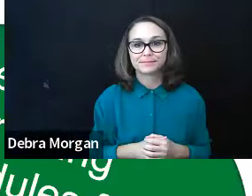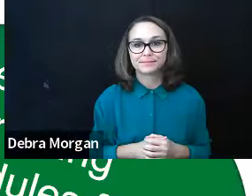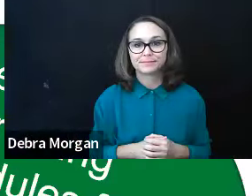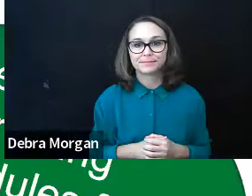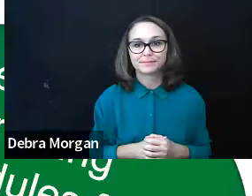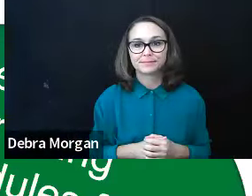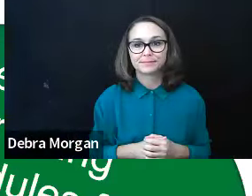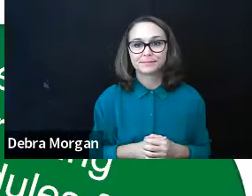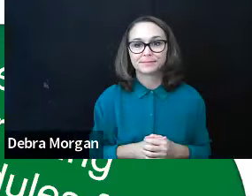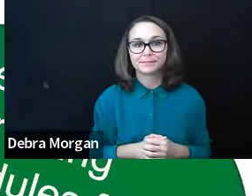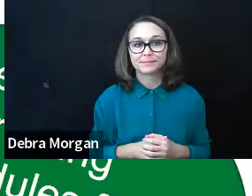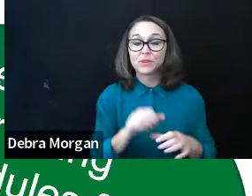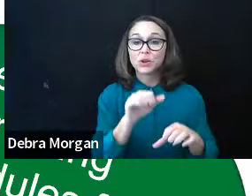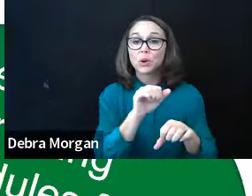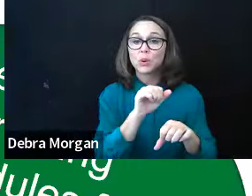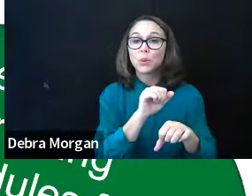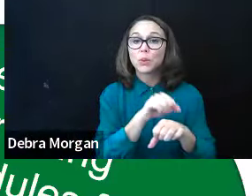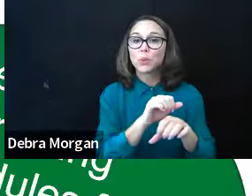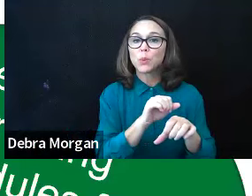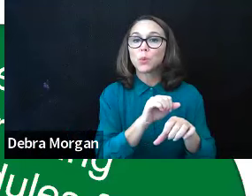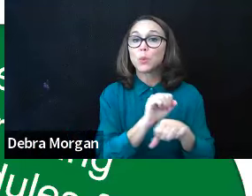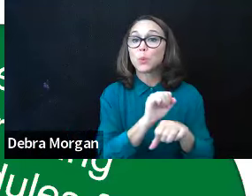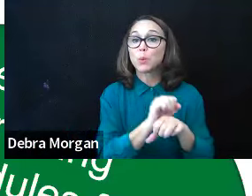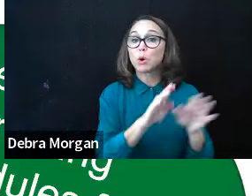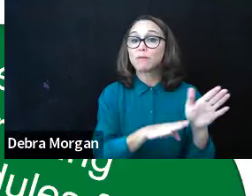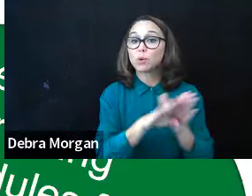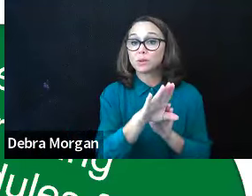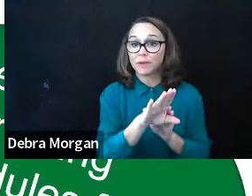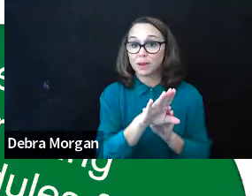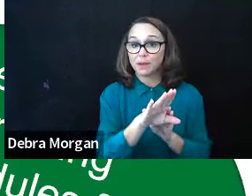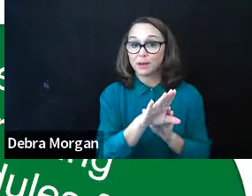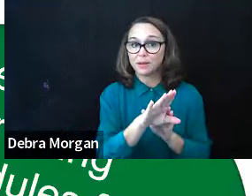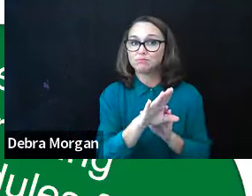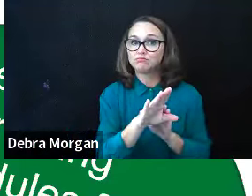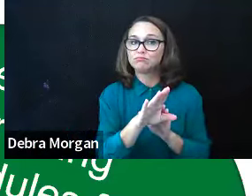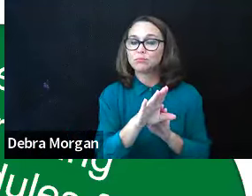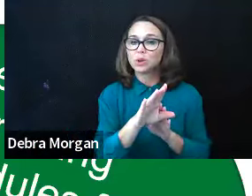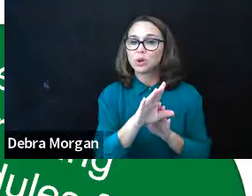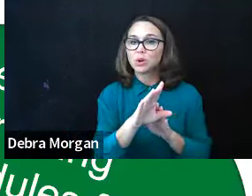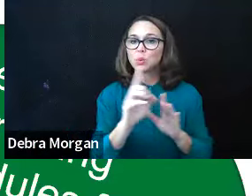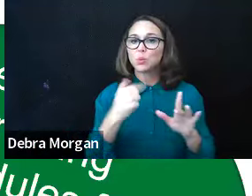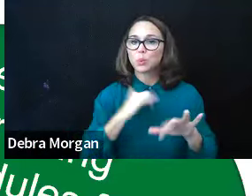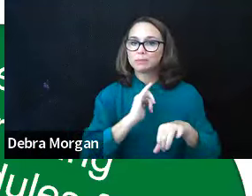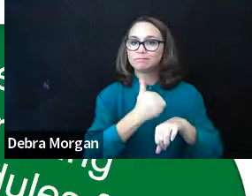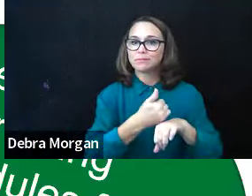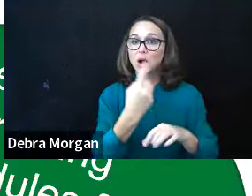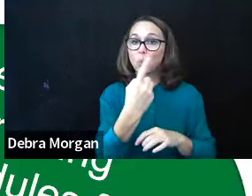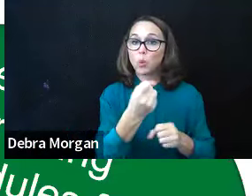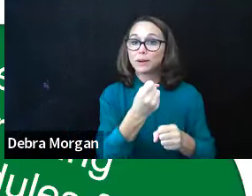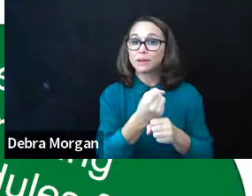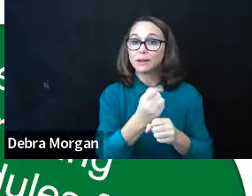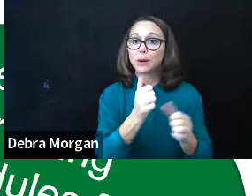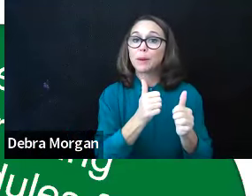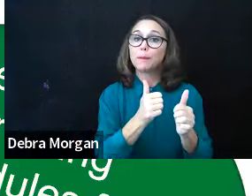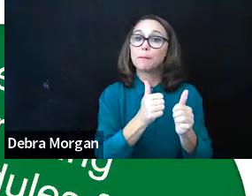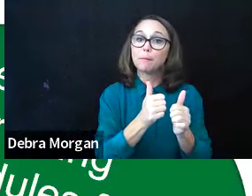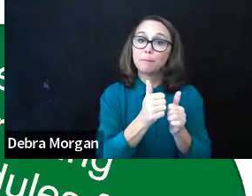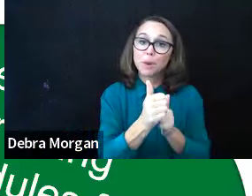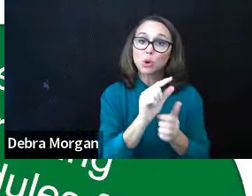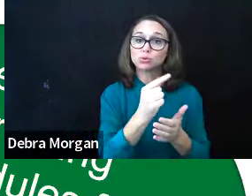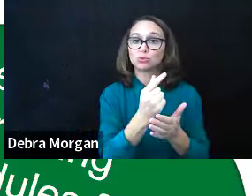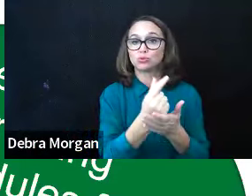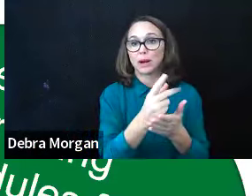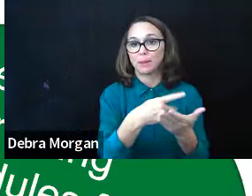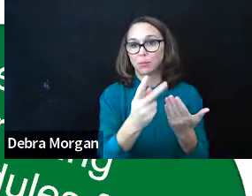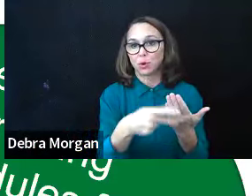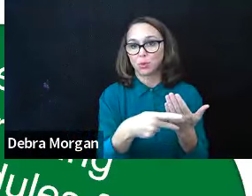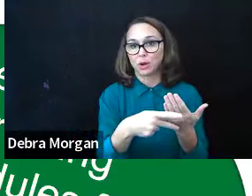in workforce development, we established a 1-year postgrad program of intensive training in early